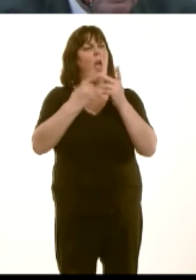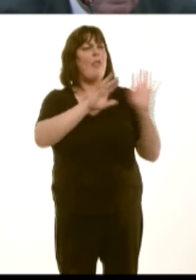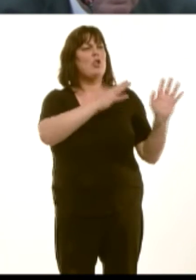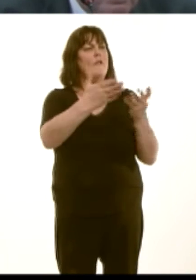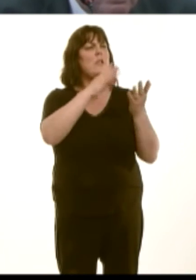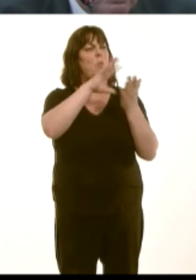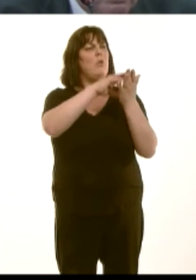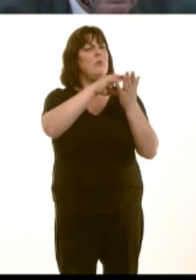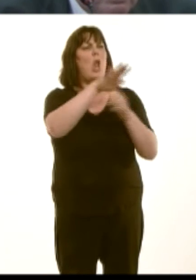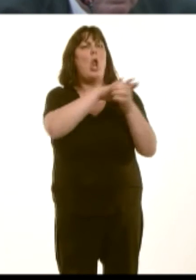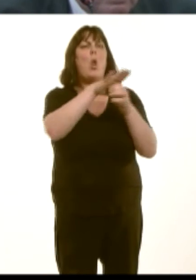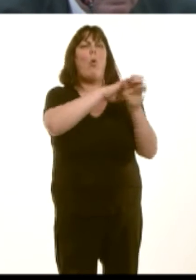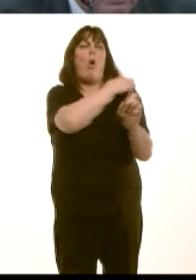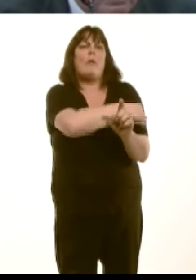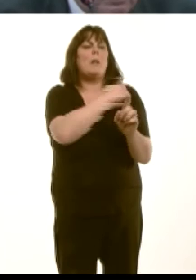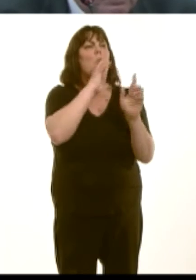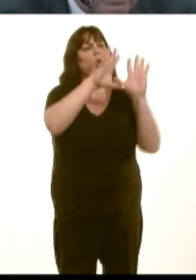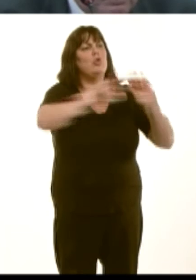at the district general hospitals across north Wales.